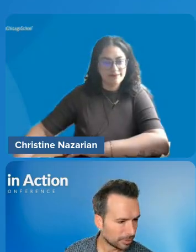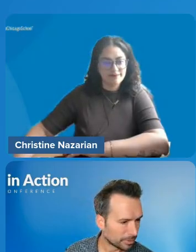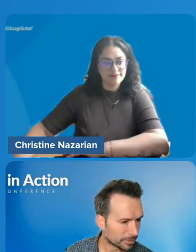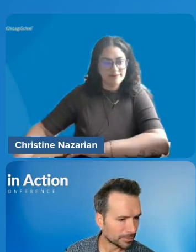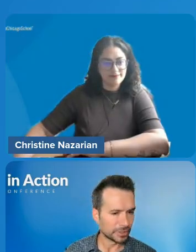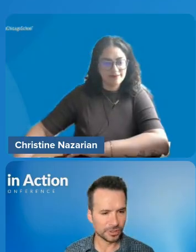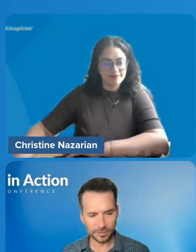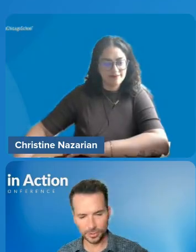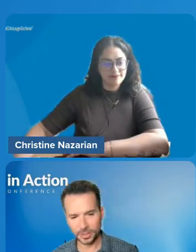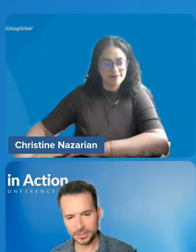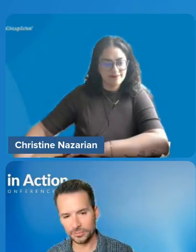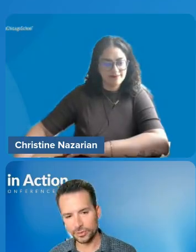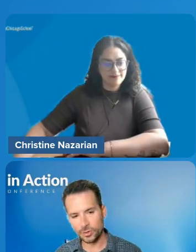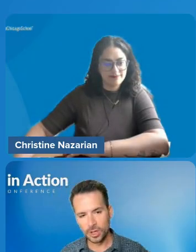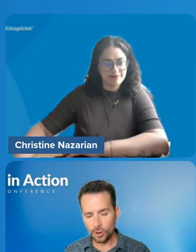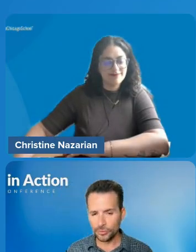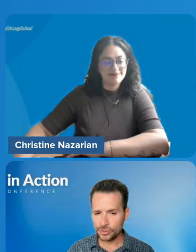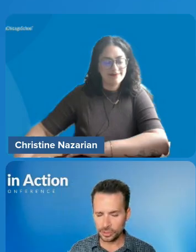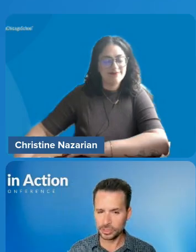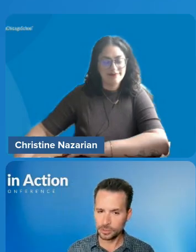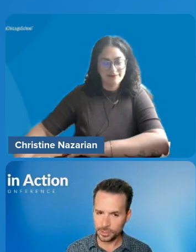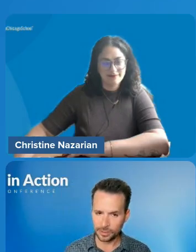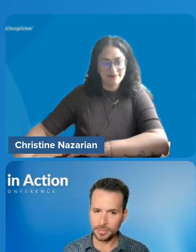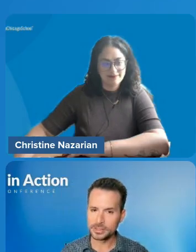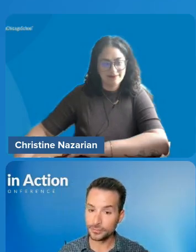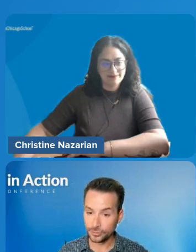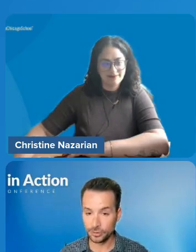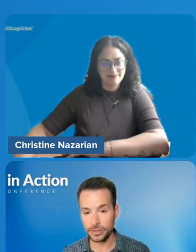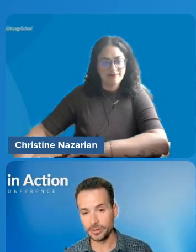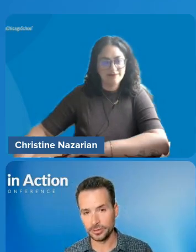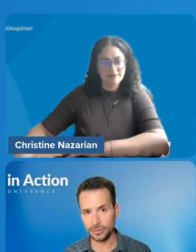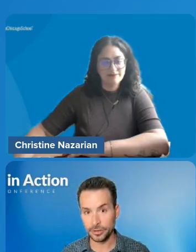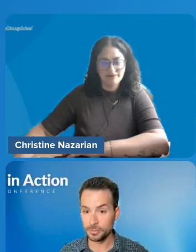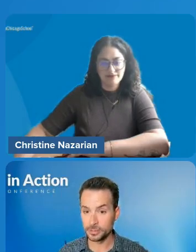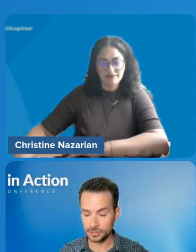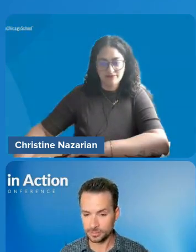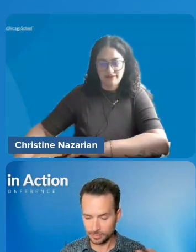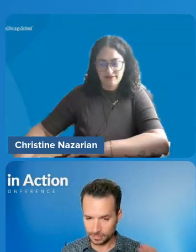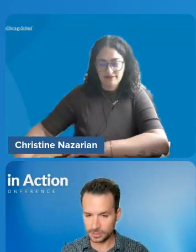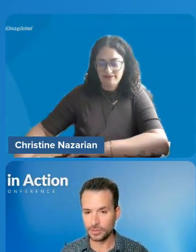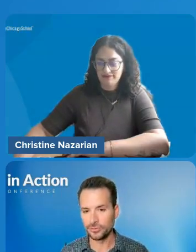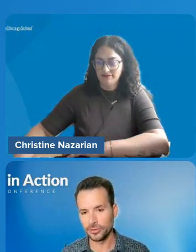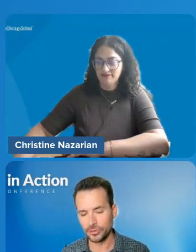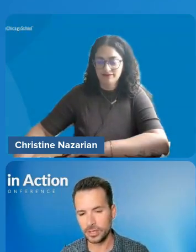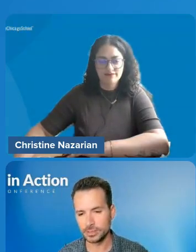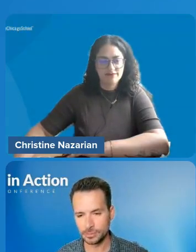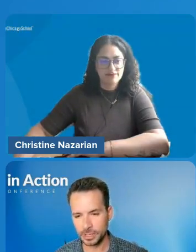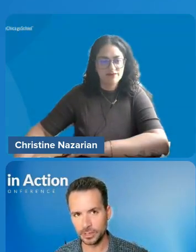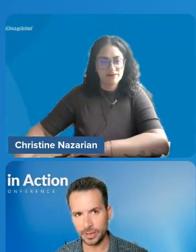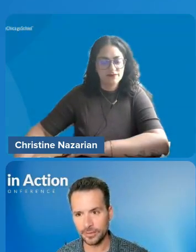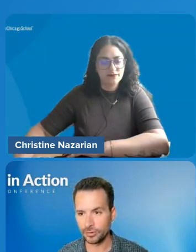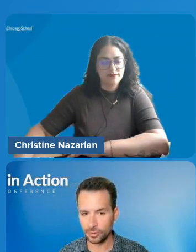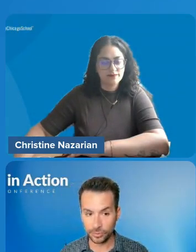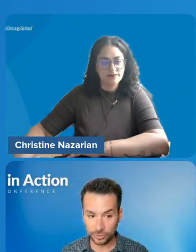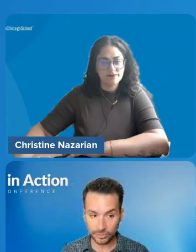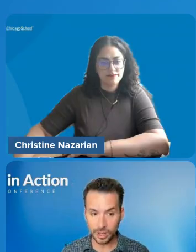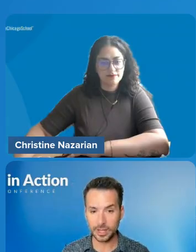Let me make sure I unmute myself. So hopefully you saw a little bit of the basic flow there. The therapist, myself in this case, is speaking to the avatar in real time